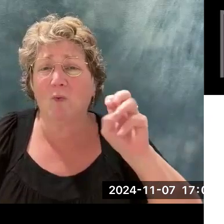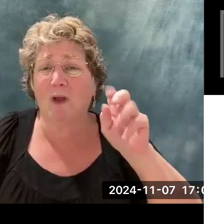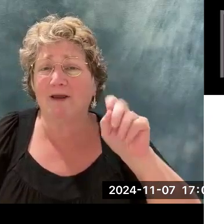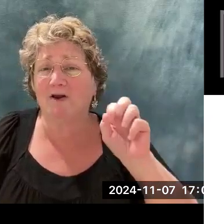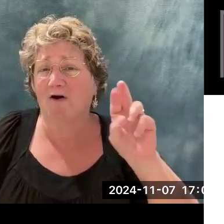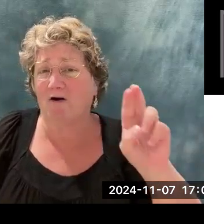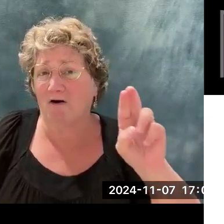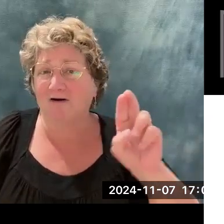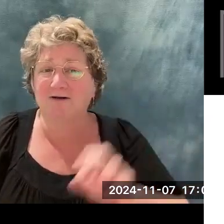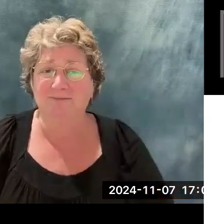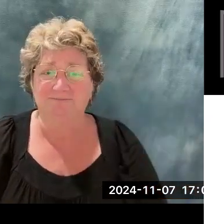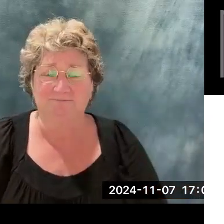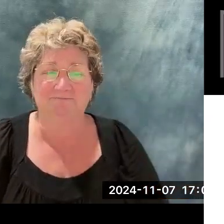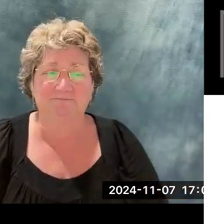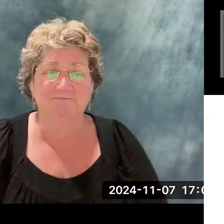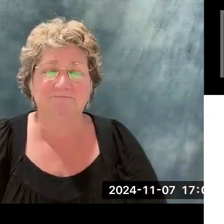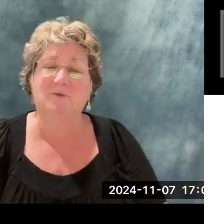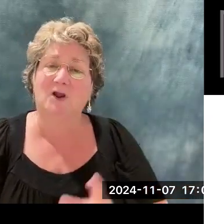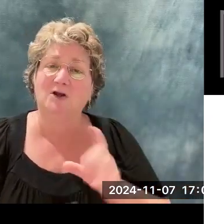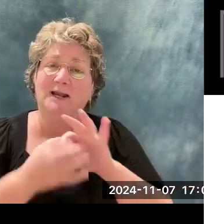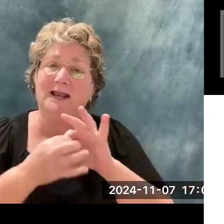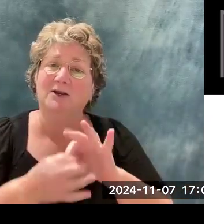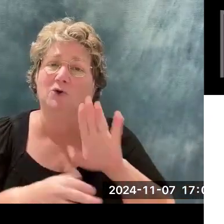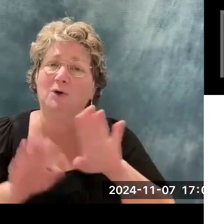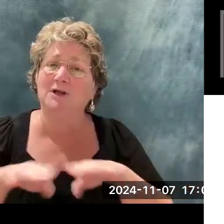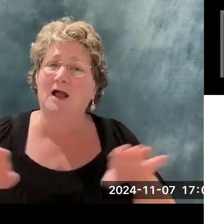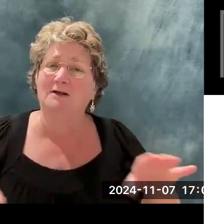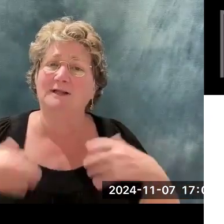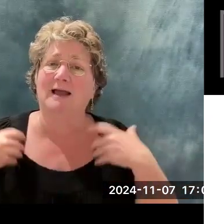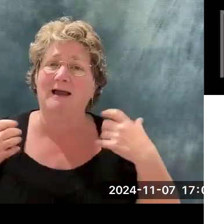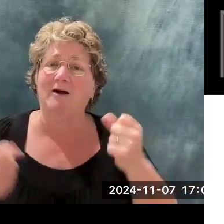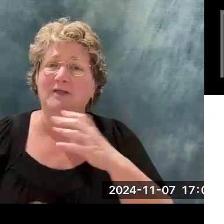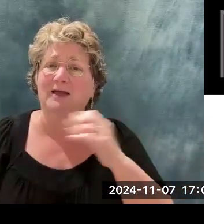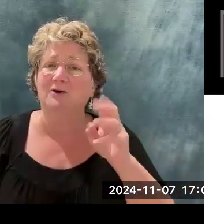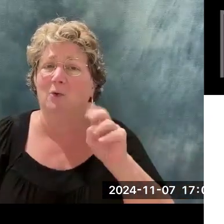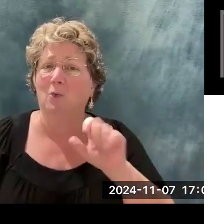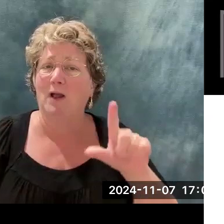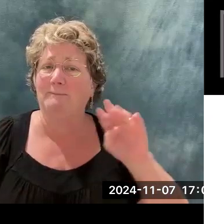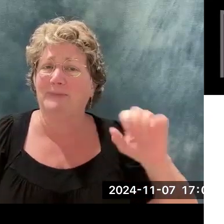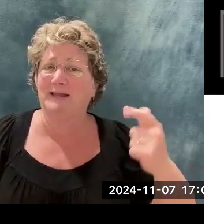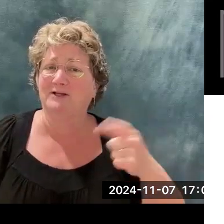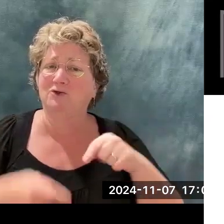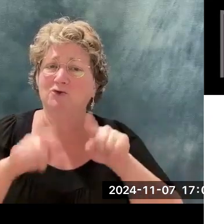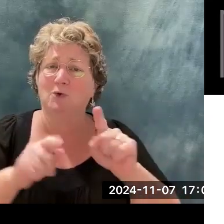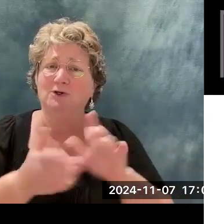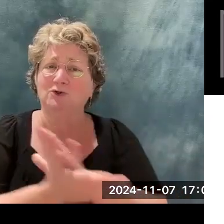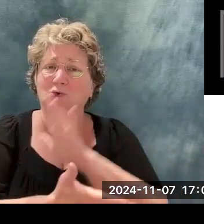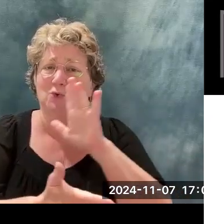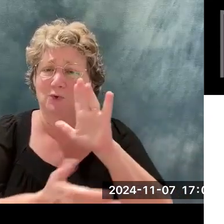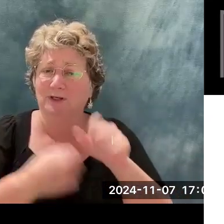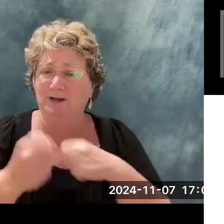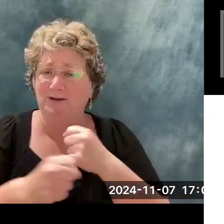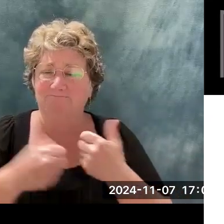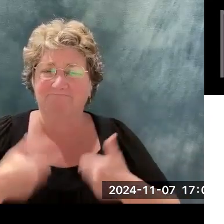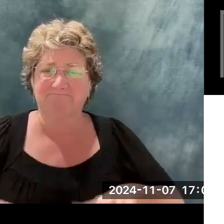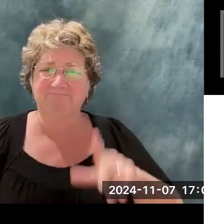supporting a child's health and well-being during the school year. My name is Kate Bohanen, and I'm the School Mental Health Consultant for the State Department